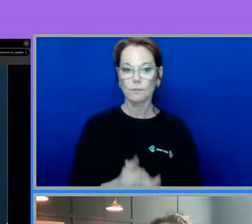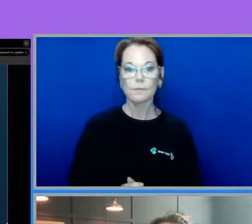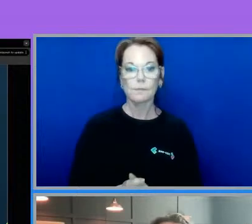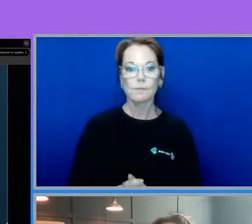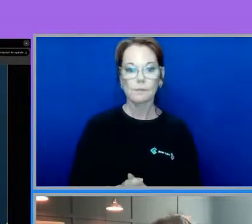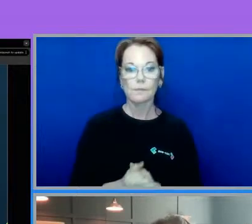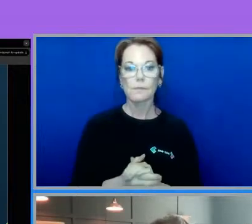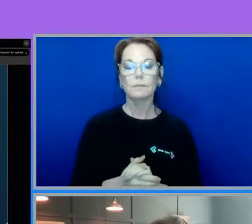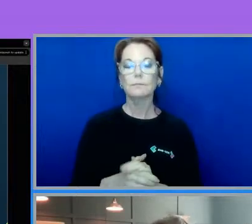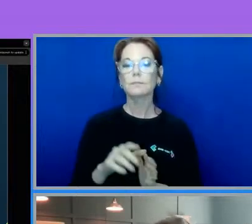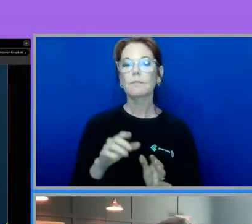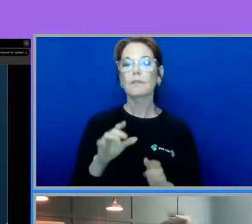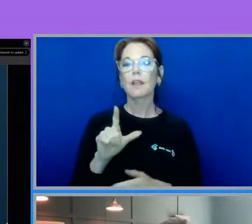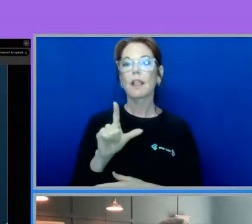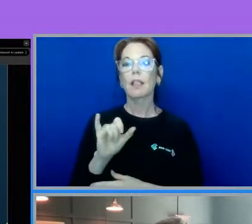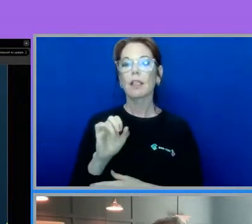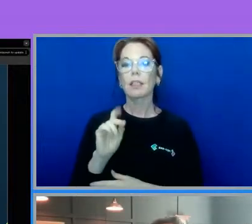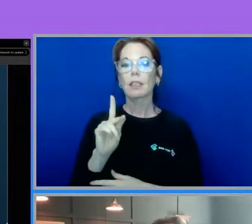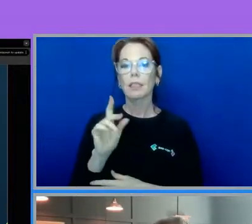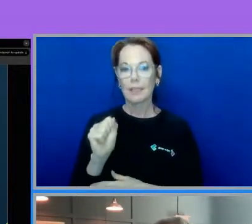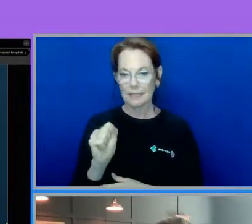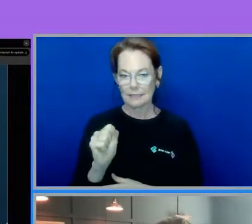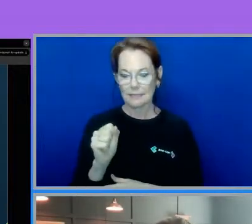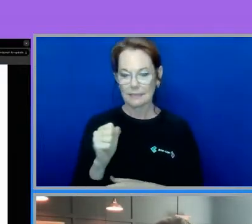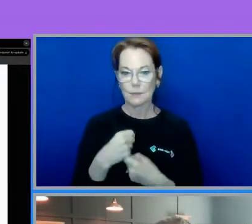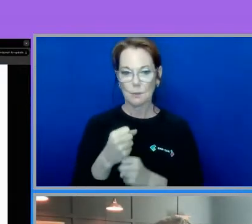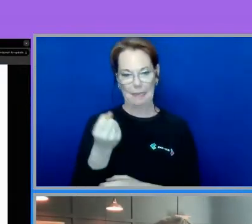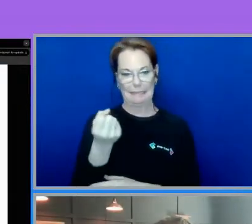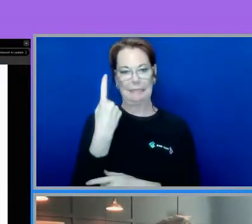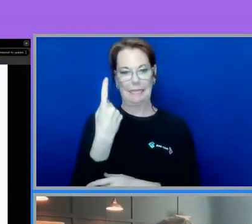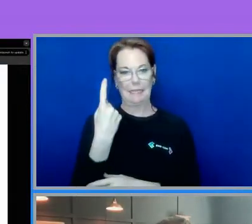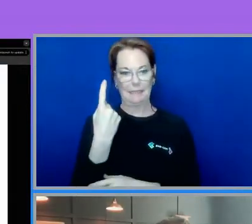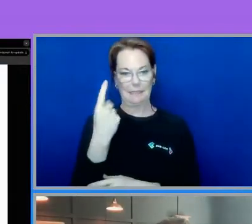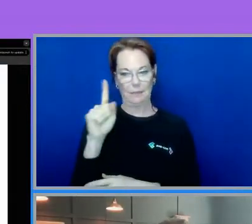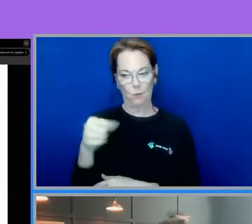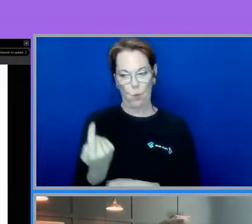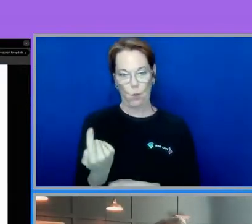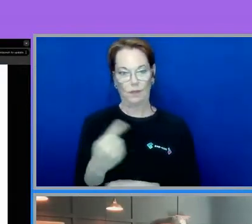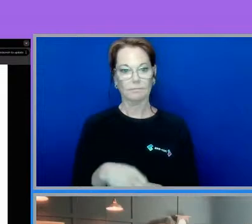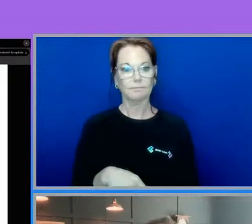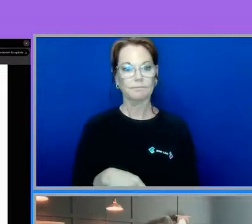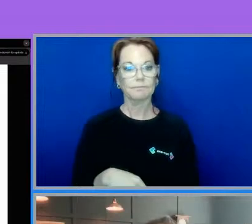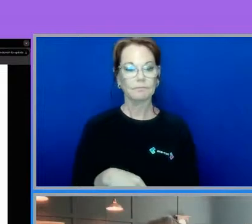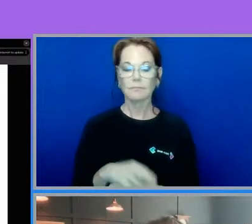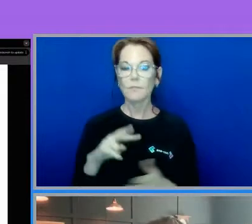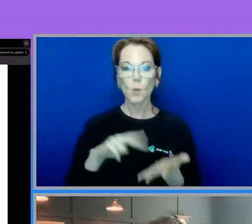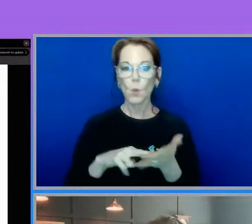to write links that make sense on their own. A practical approach to making link text clear. What do we mean by